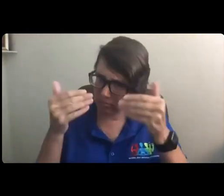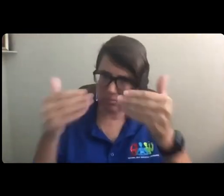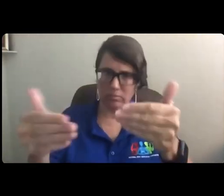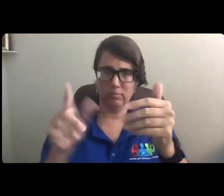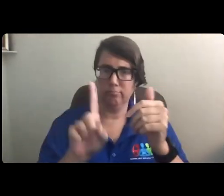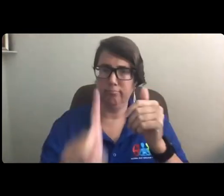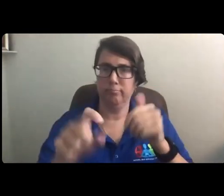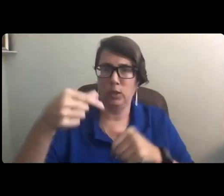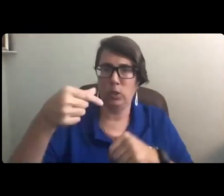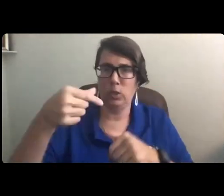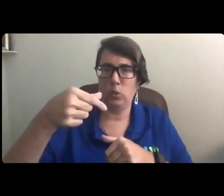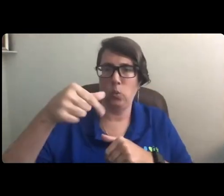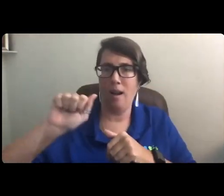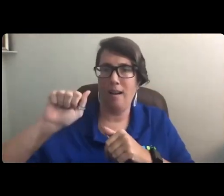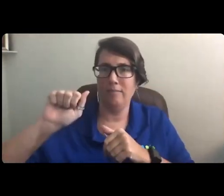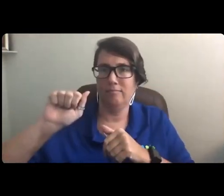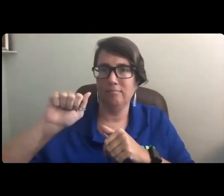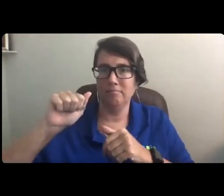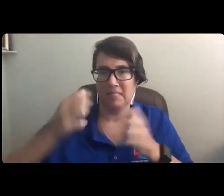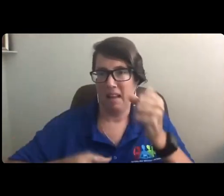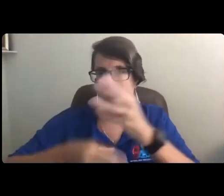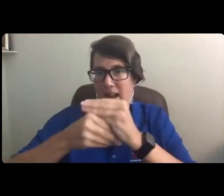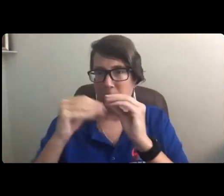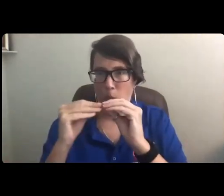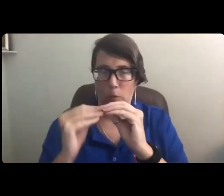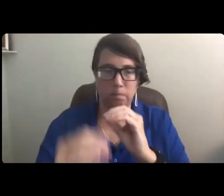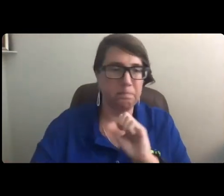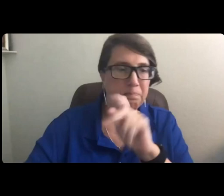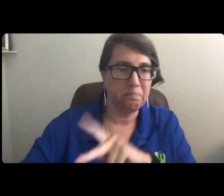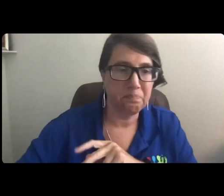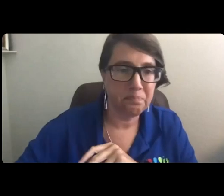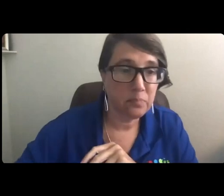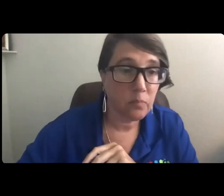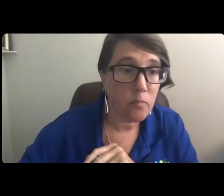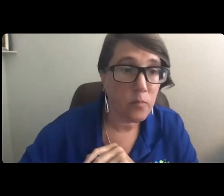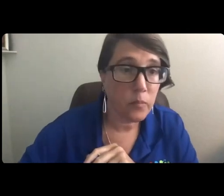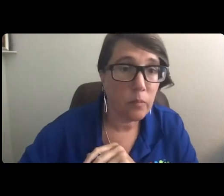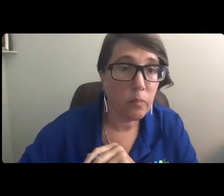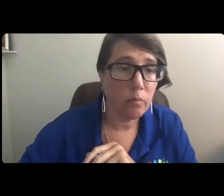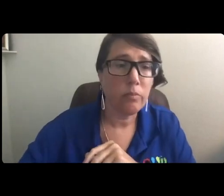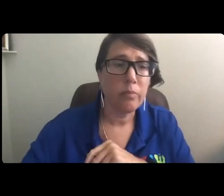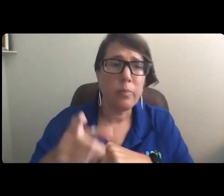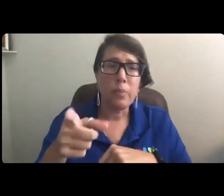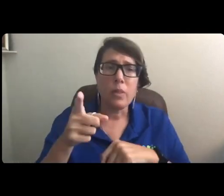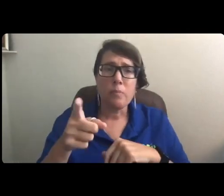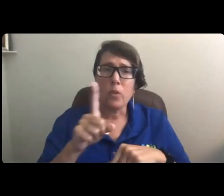Again this is just a reminder, you are certainly welcome to enter questions as